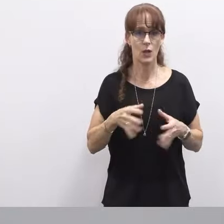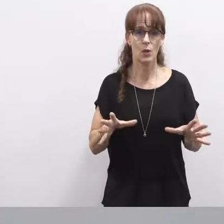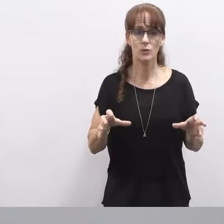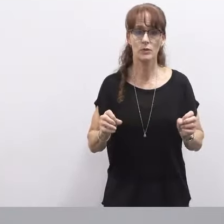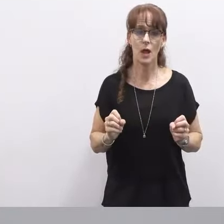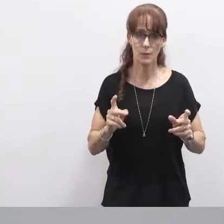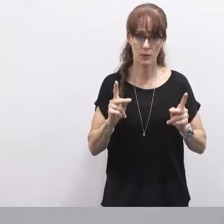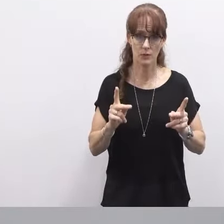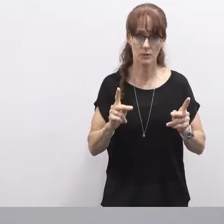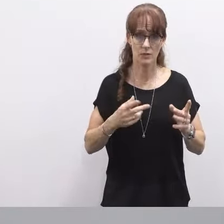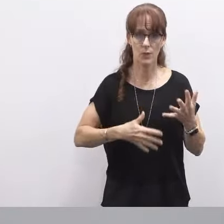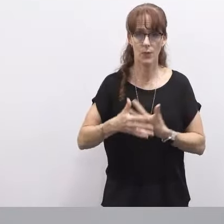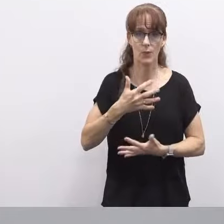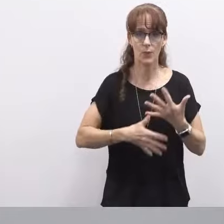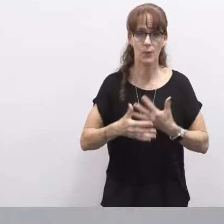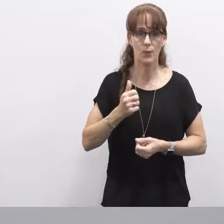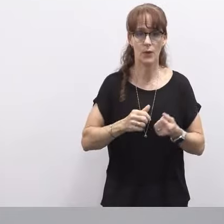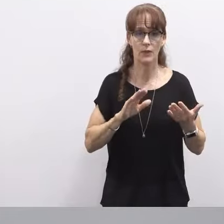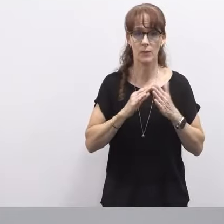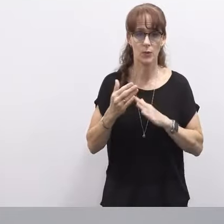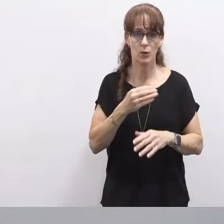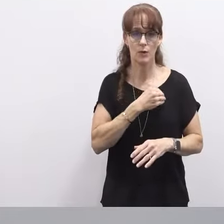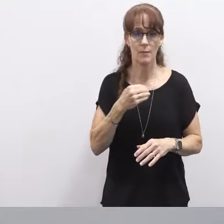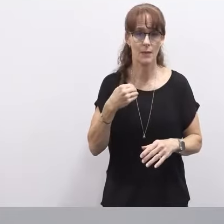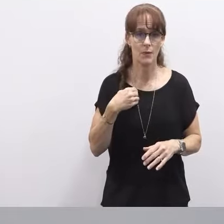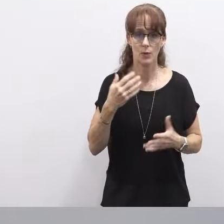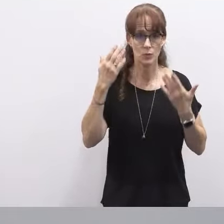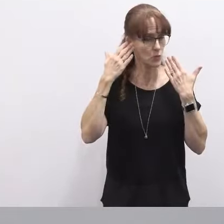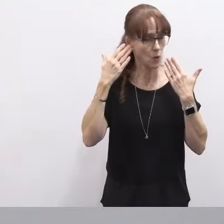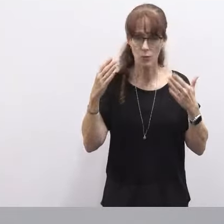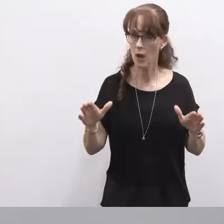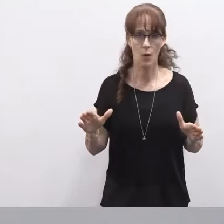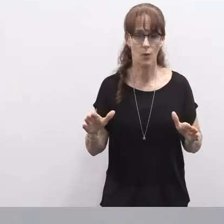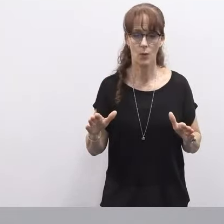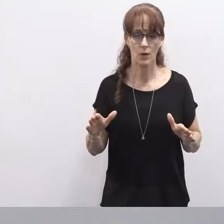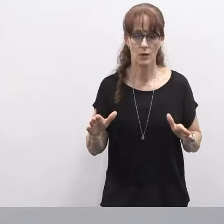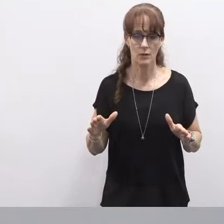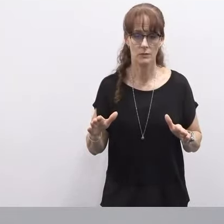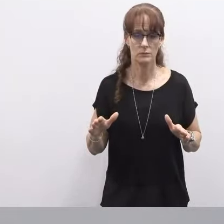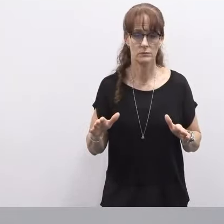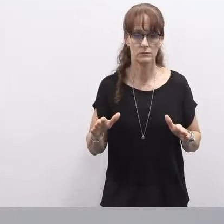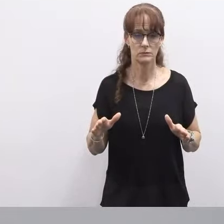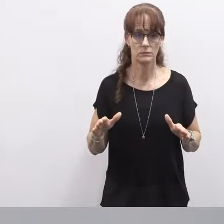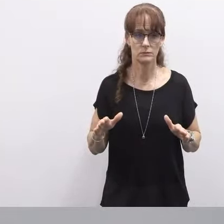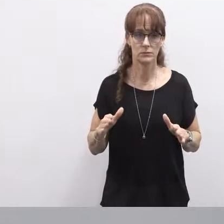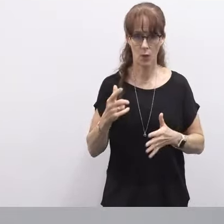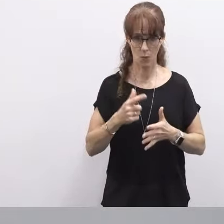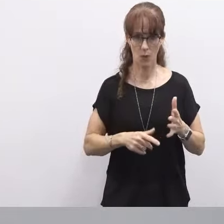to engage with community members that may not know what these maps result in,